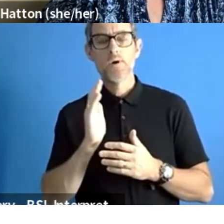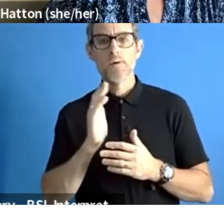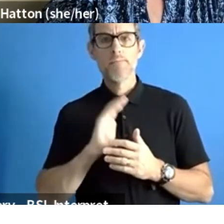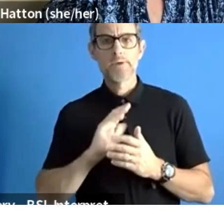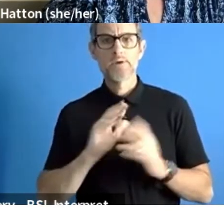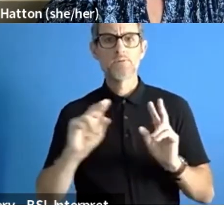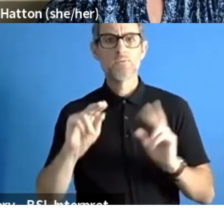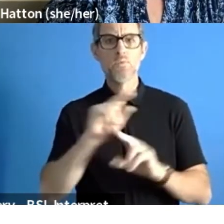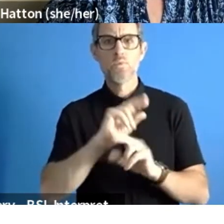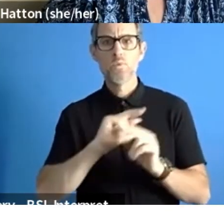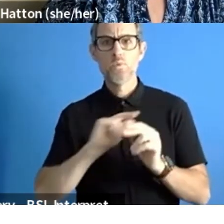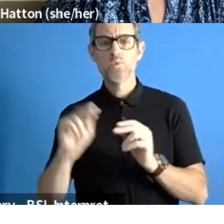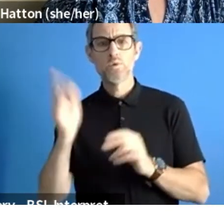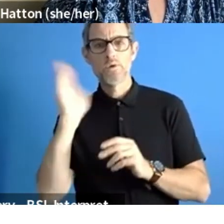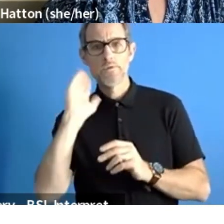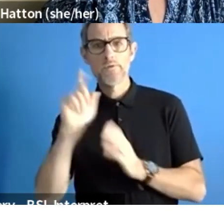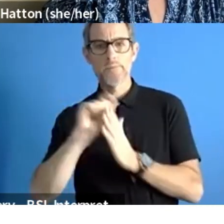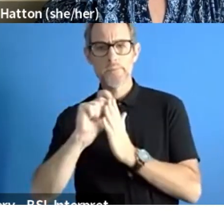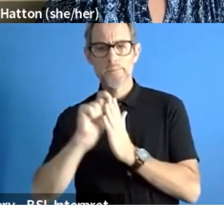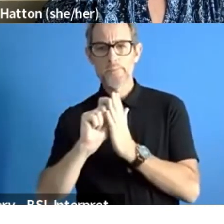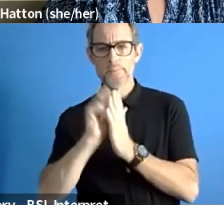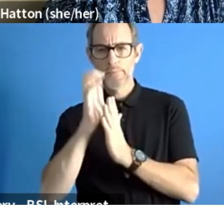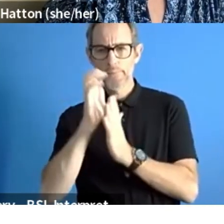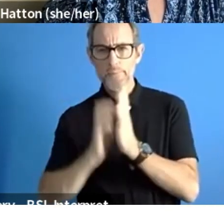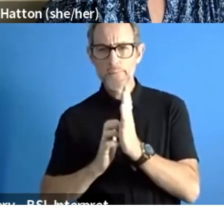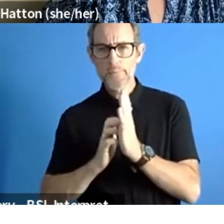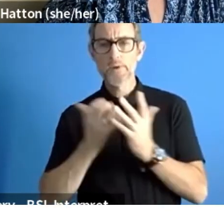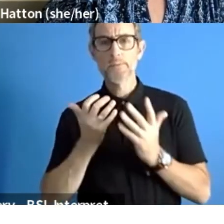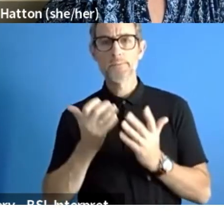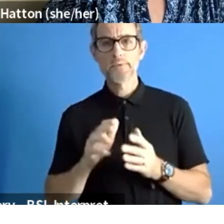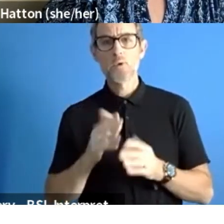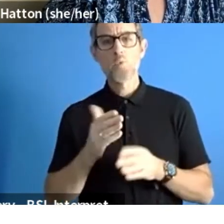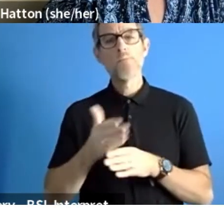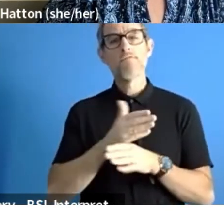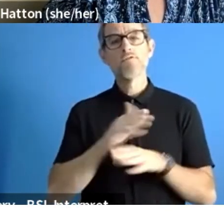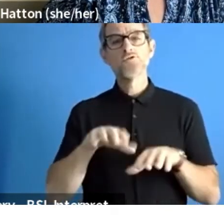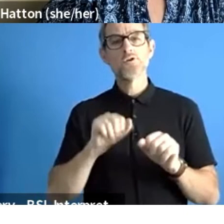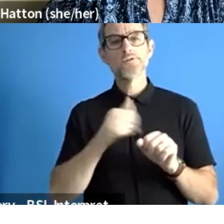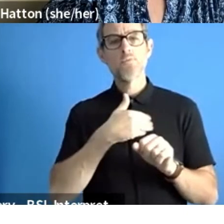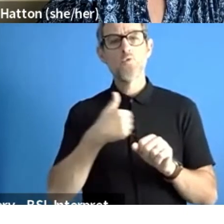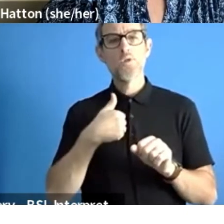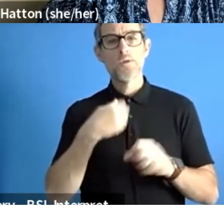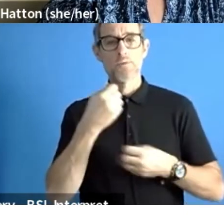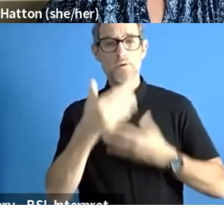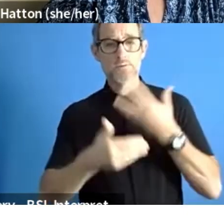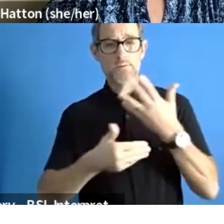as people have been talking. It's something that's really important to Evenbreak.